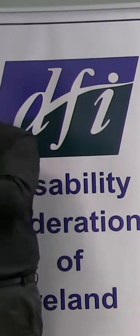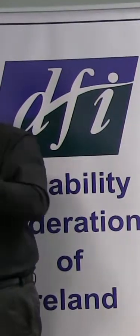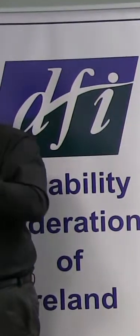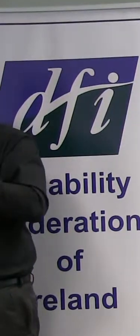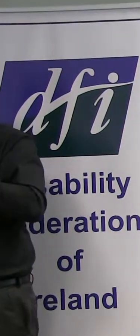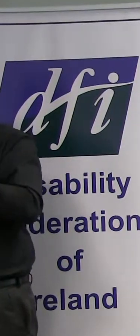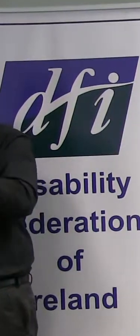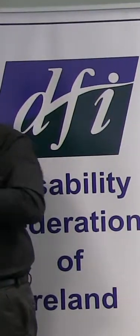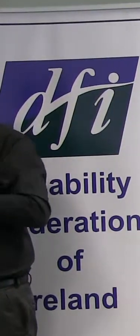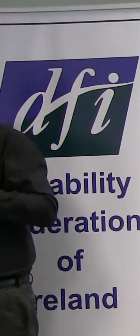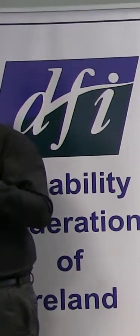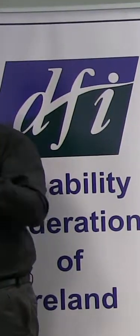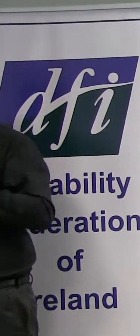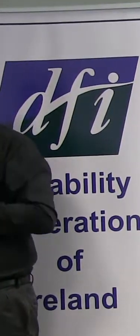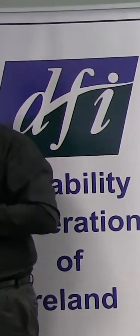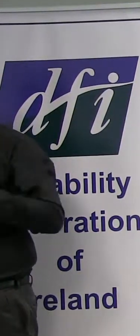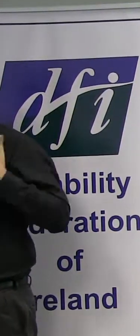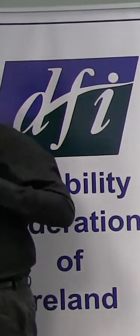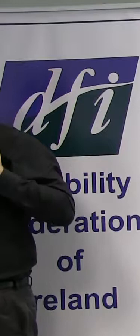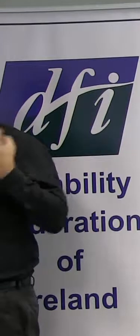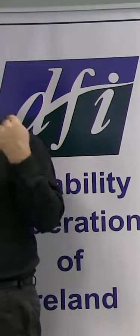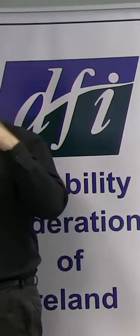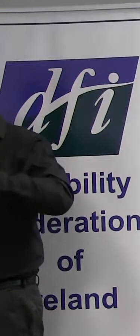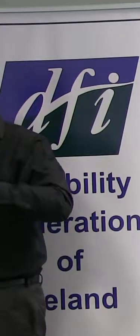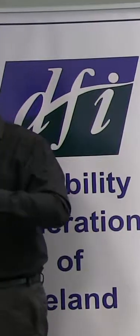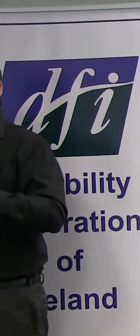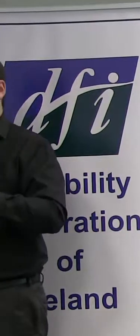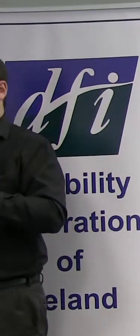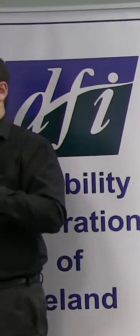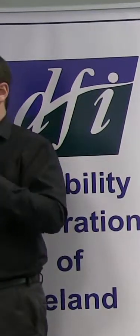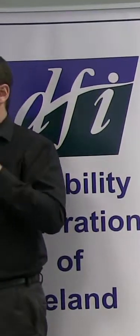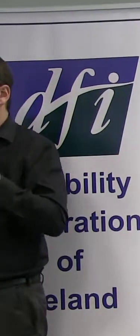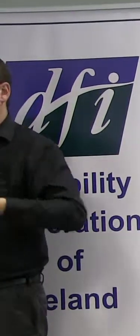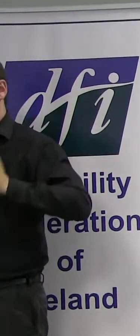and excited to be in a role that we can have people good people do good work I